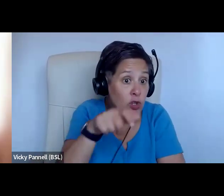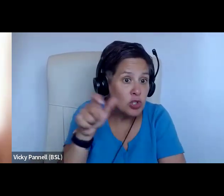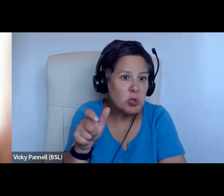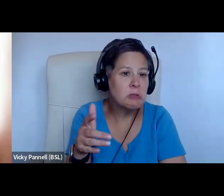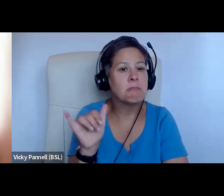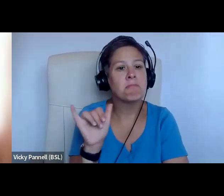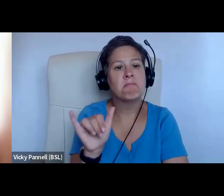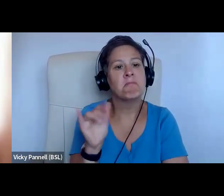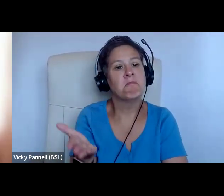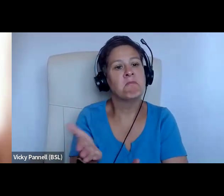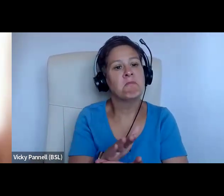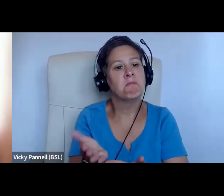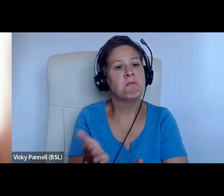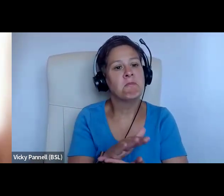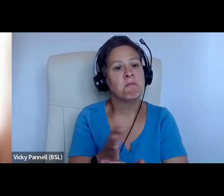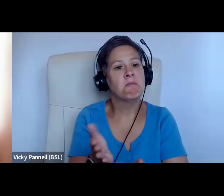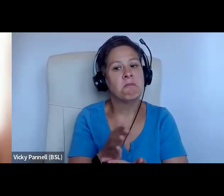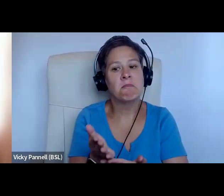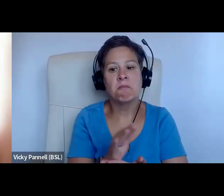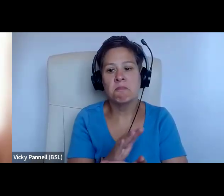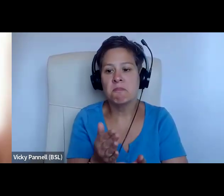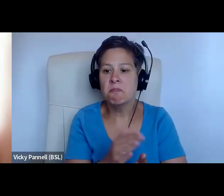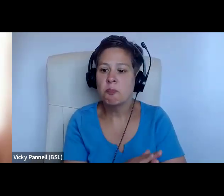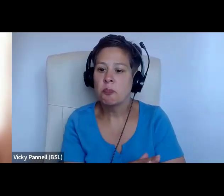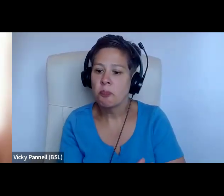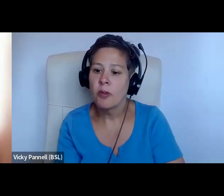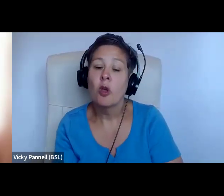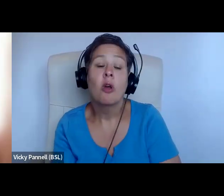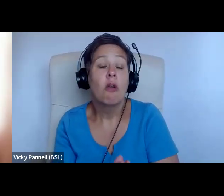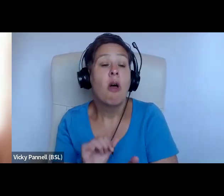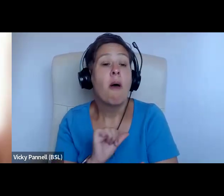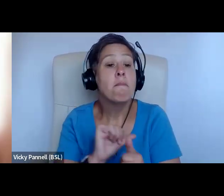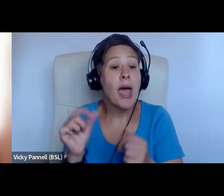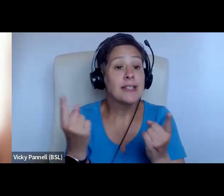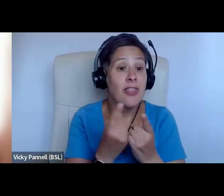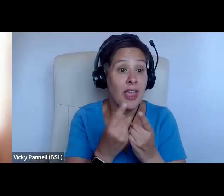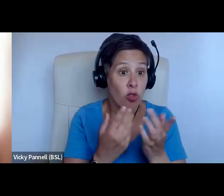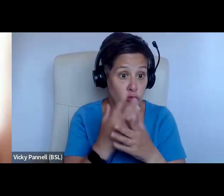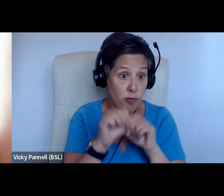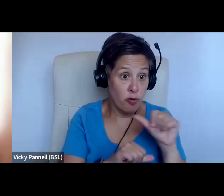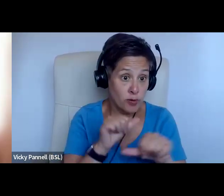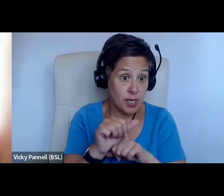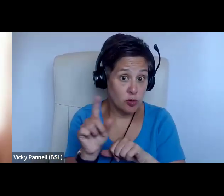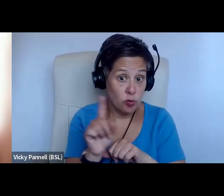if the college were to provide platforms for a wide range of voices to be heard